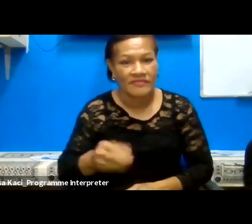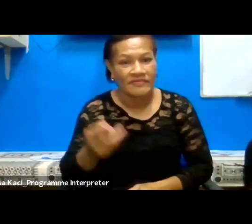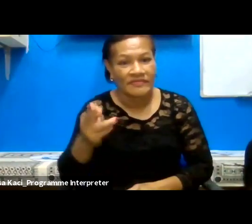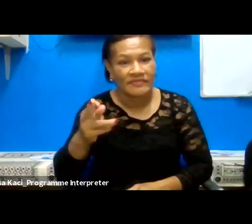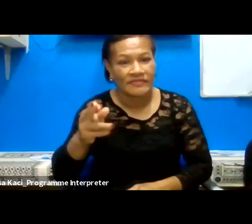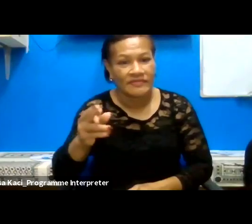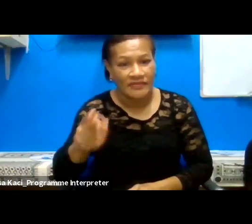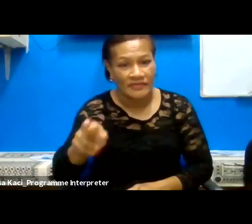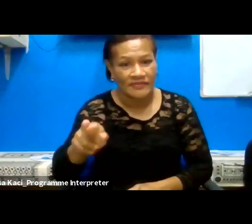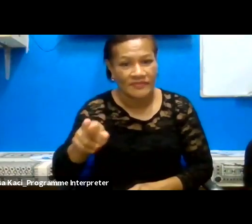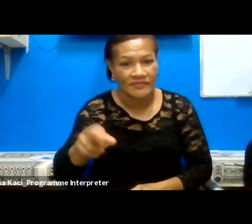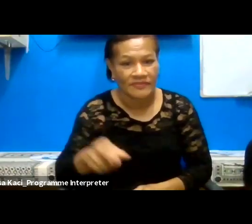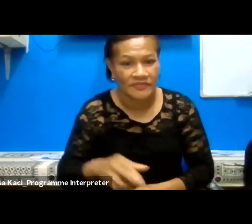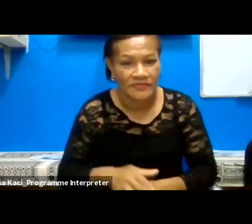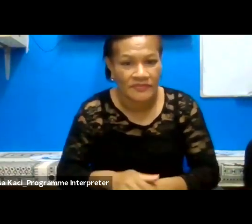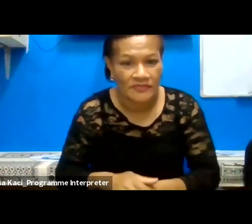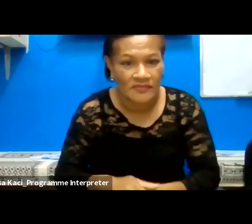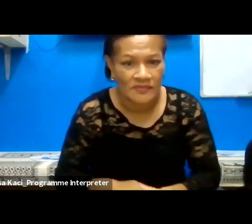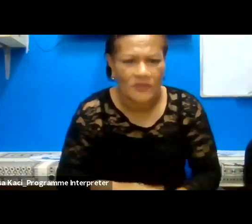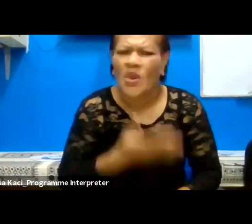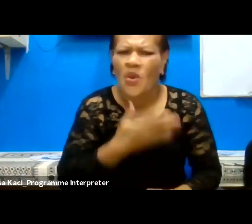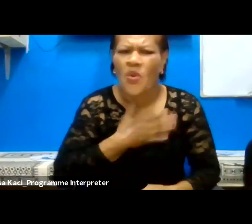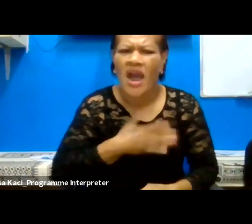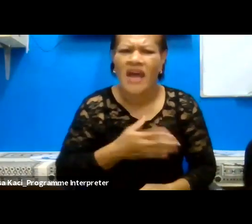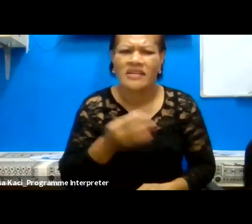Sign Language week.